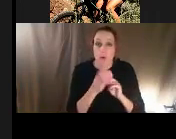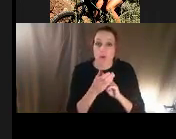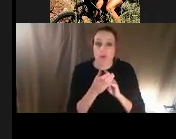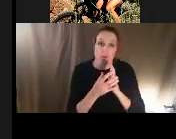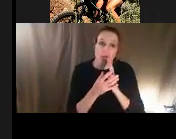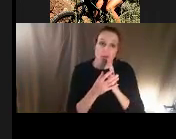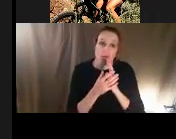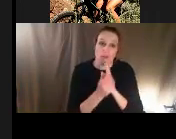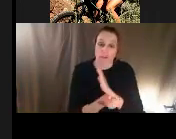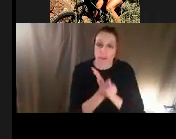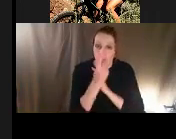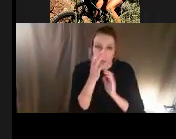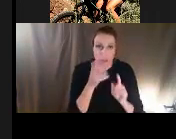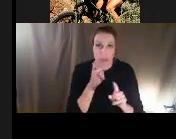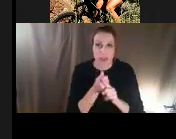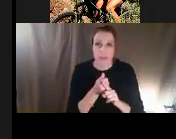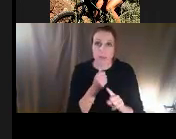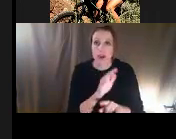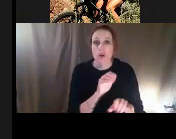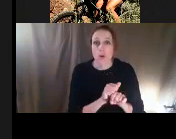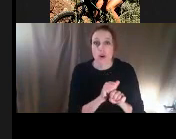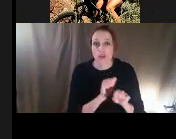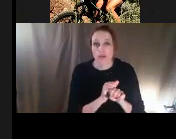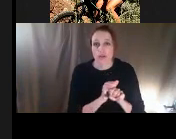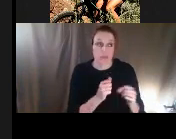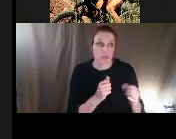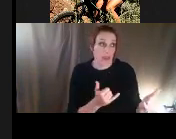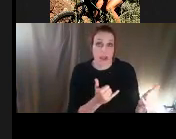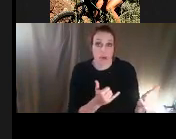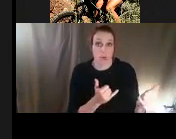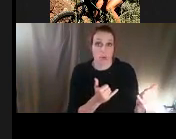your practice right now and how you already engage